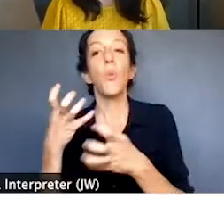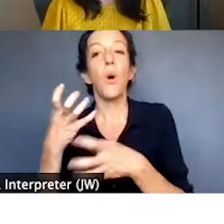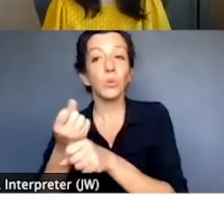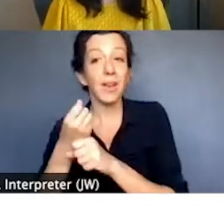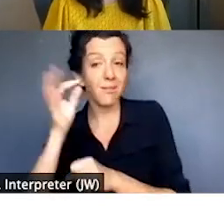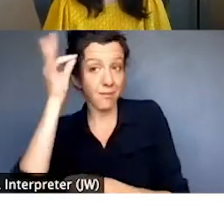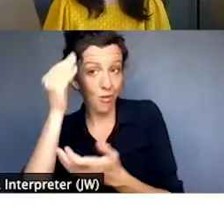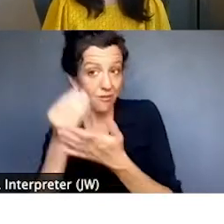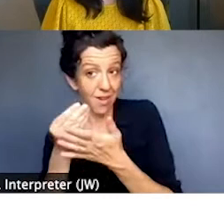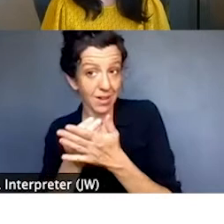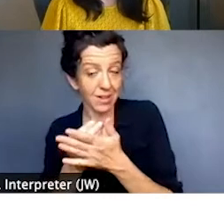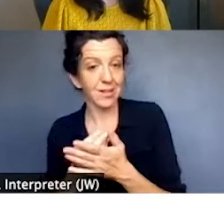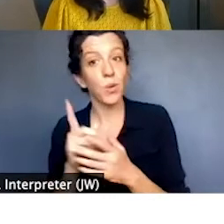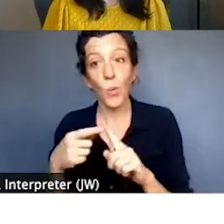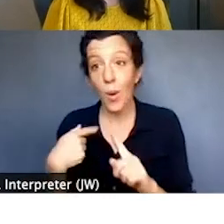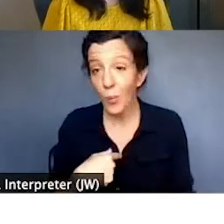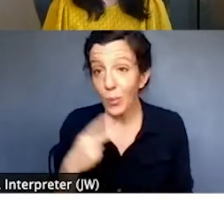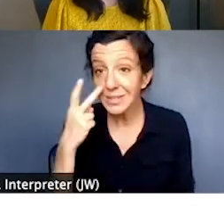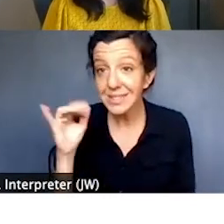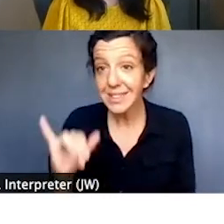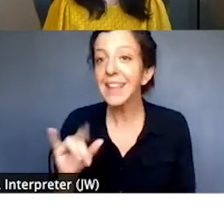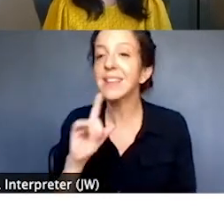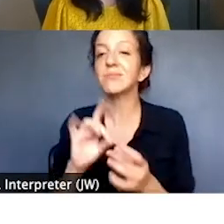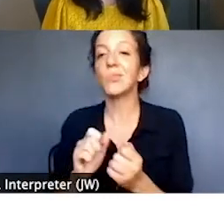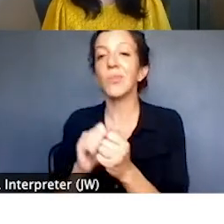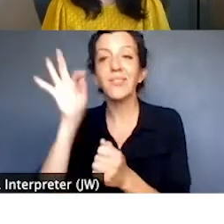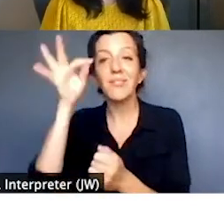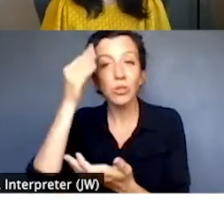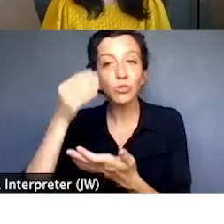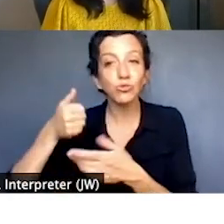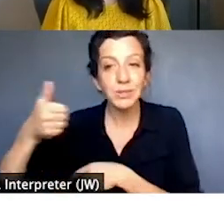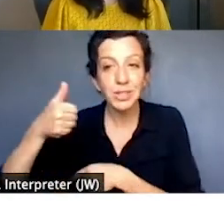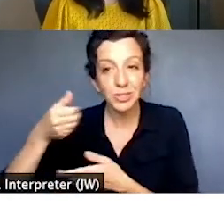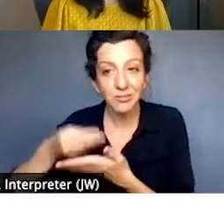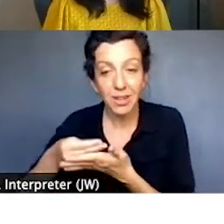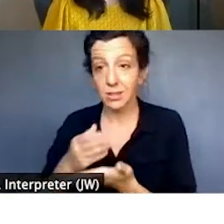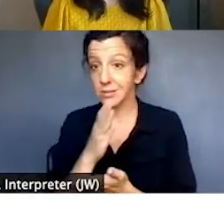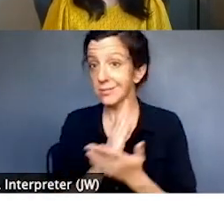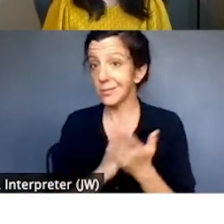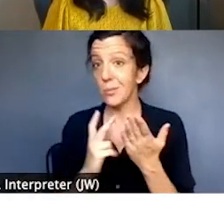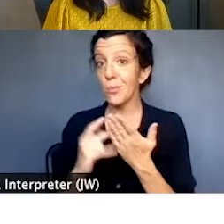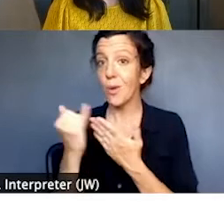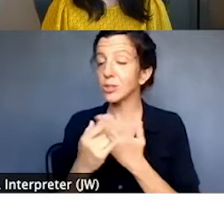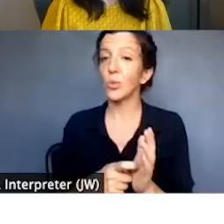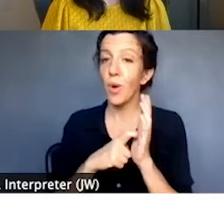So for example, race and ethnicity could be used as one of several characteristics considered in admissions